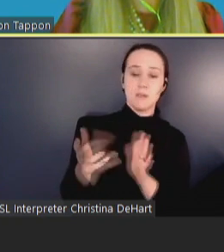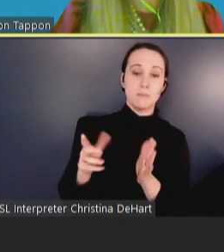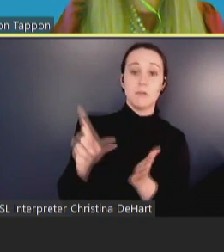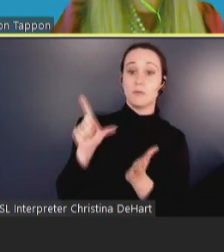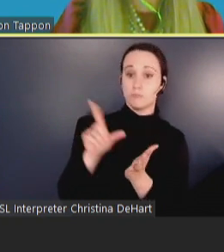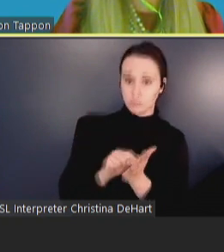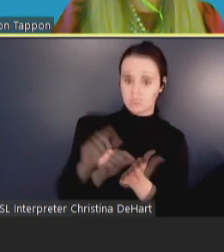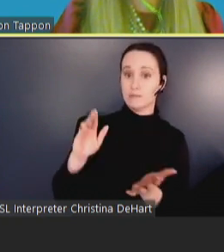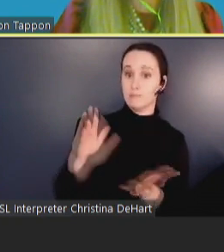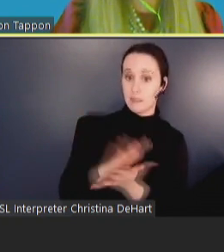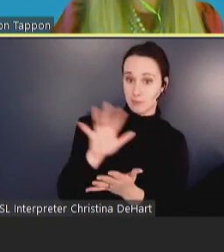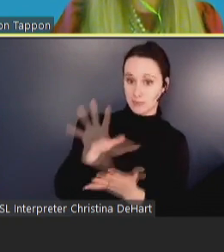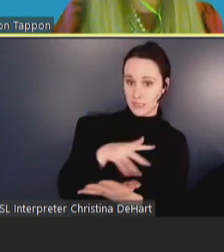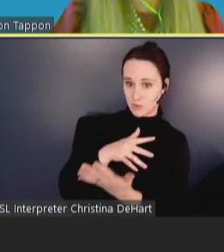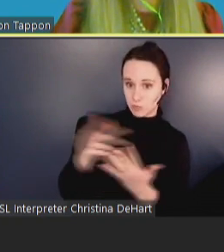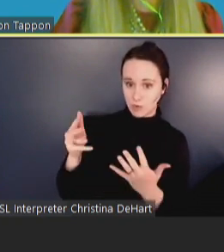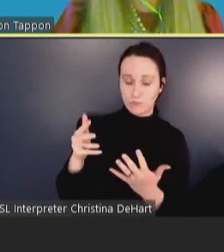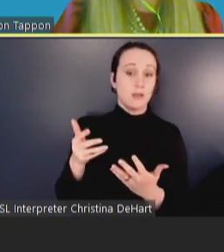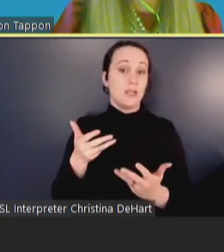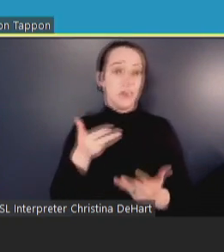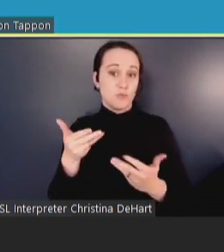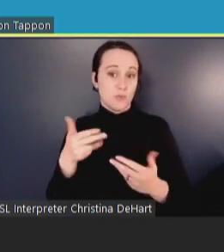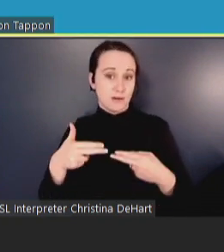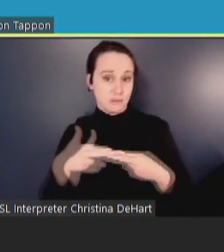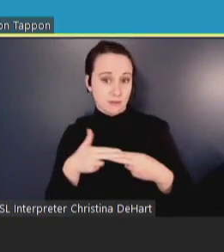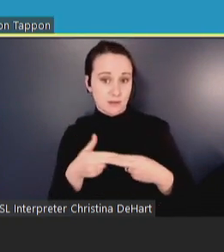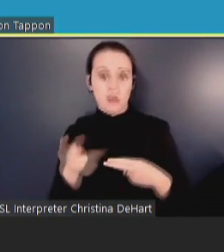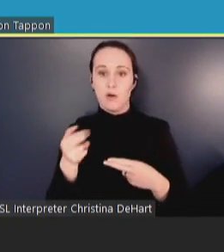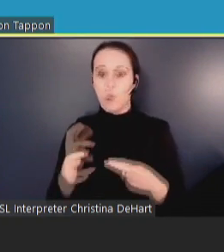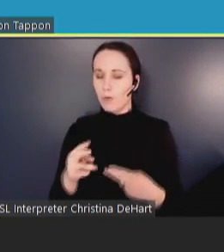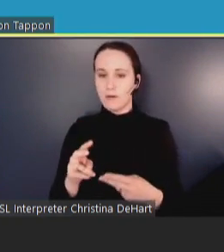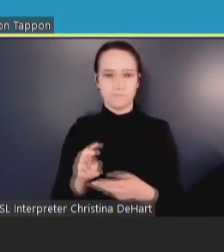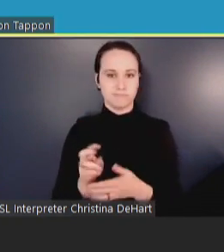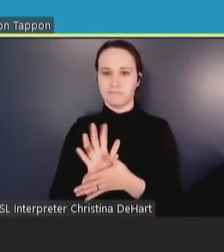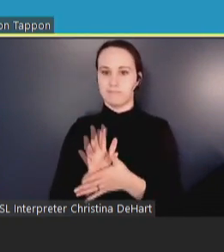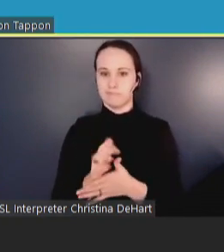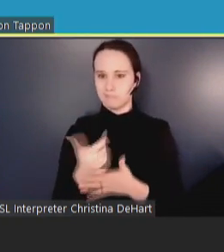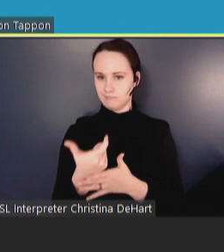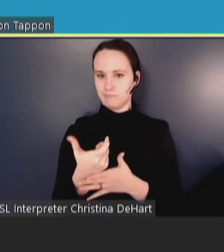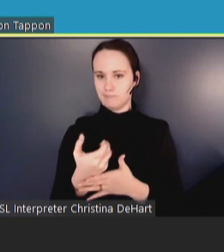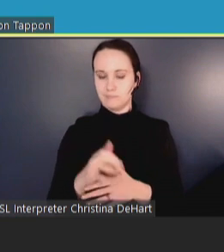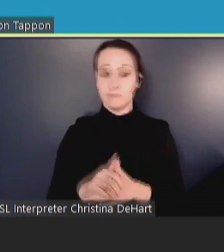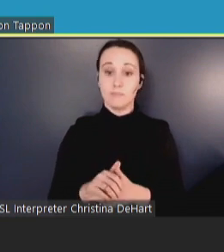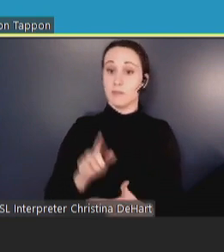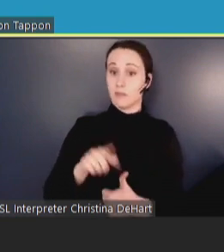an interactive slideshow, or an animated video. The printable visual schedule can be adjusted